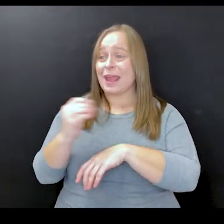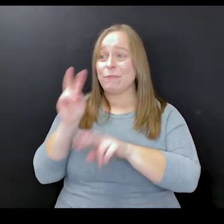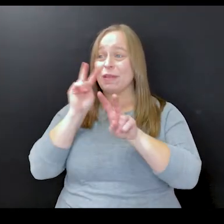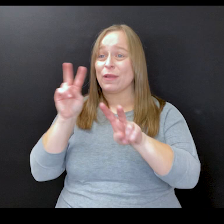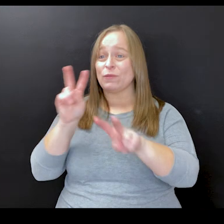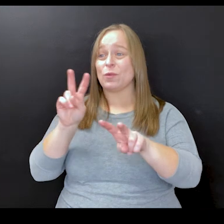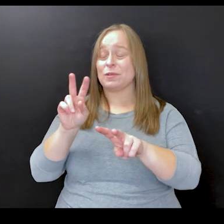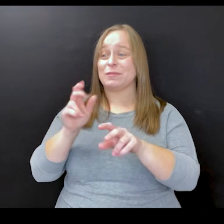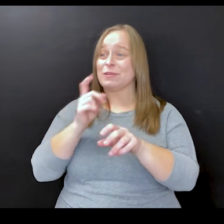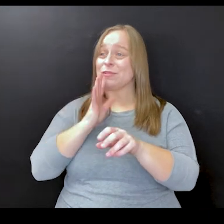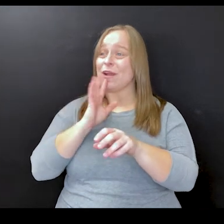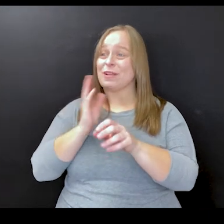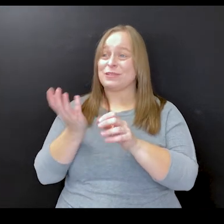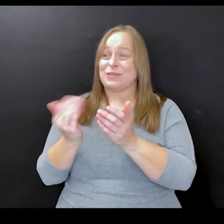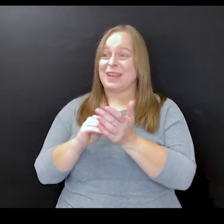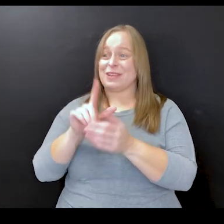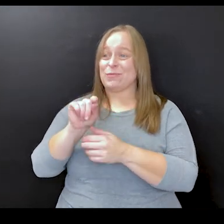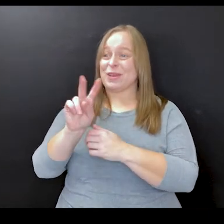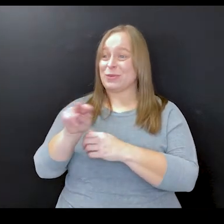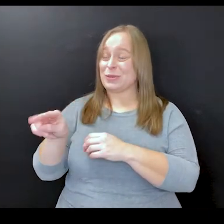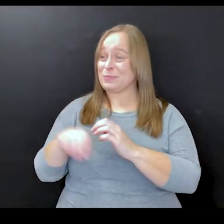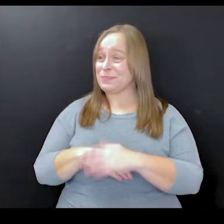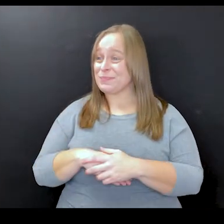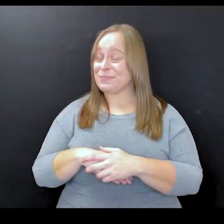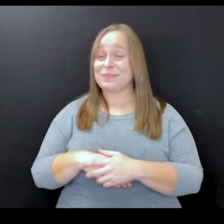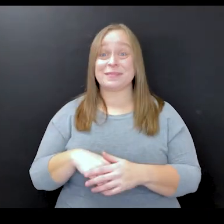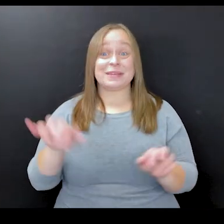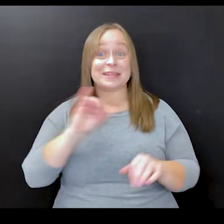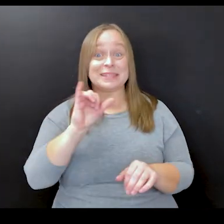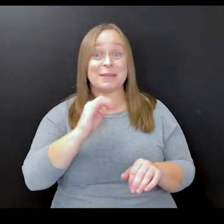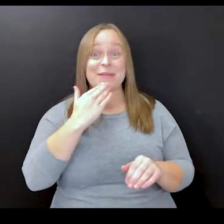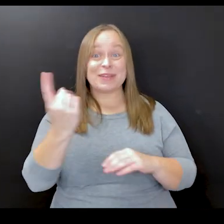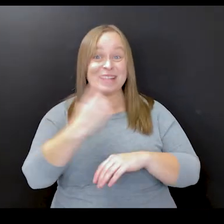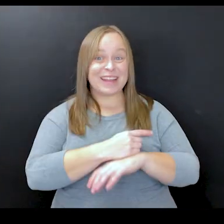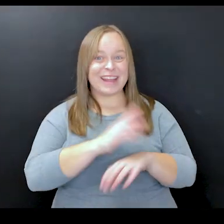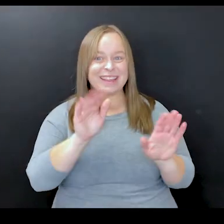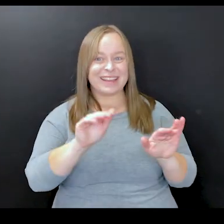And we look forward to talking to you again in 2022. [Tim] So do I. Have a great day.